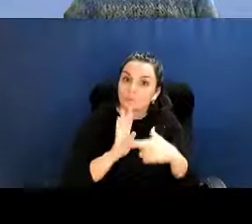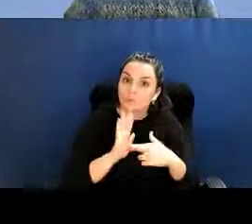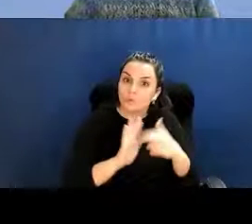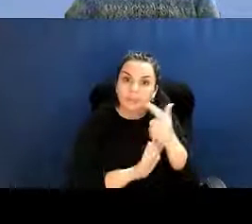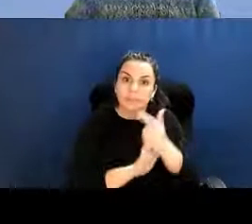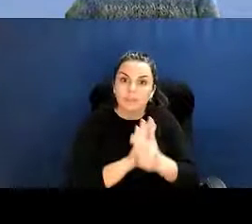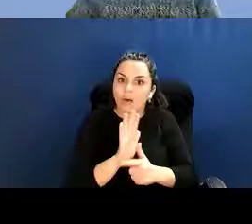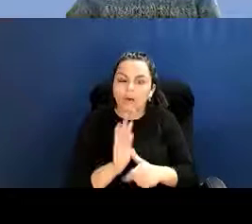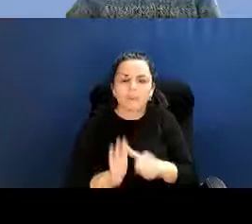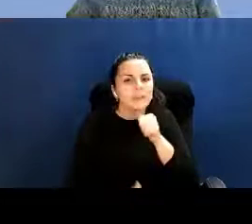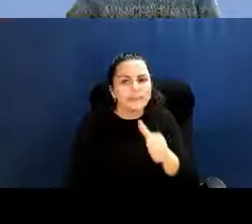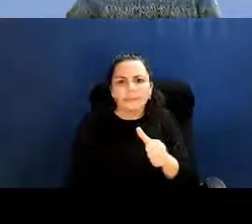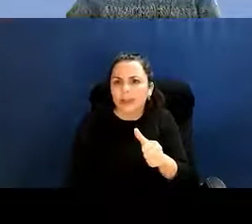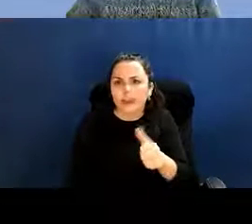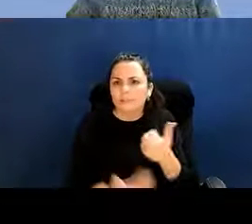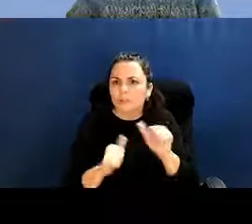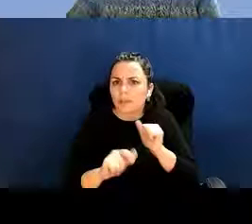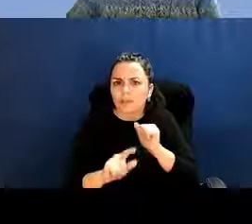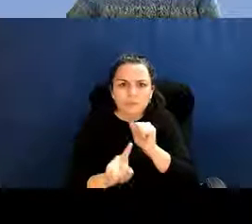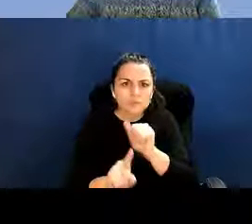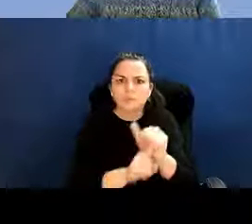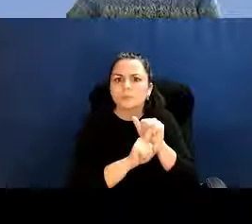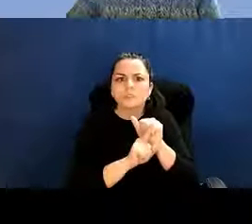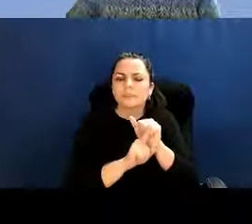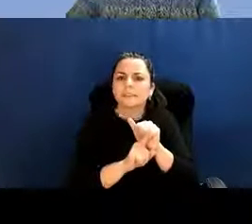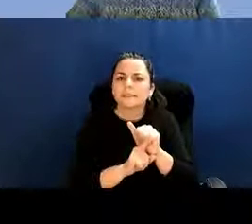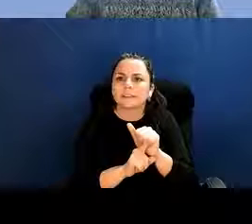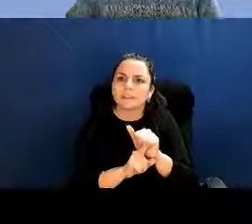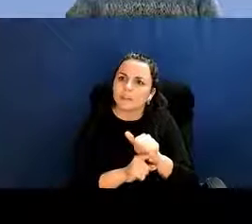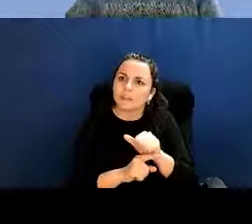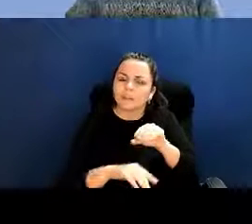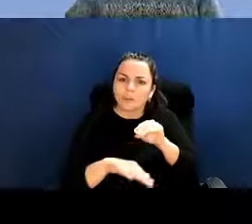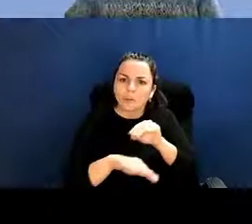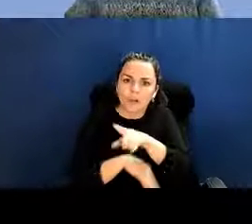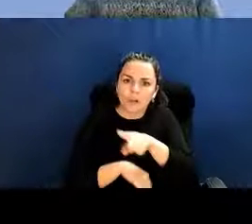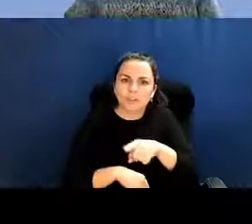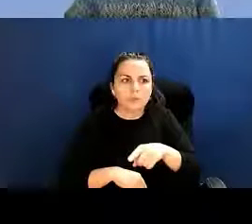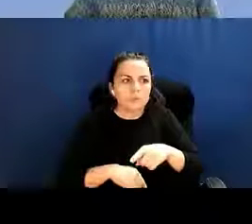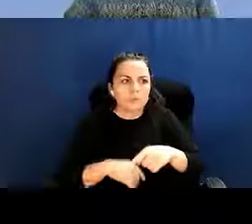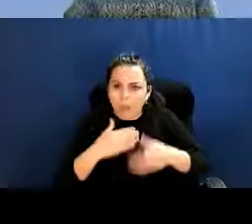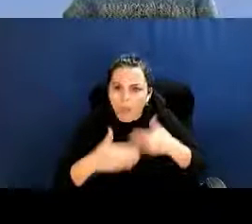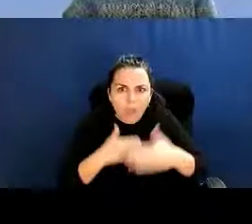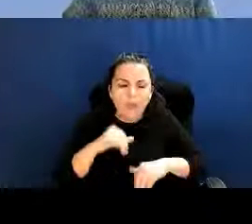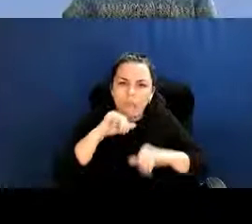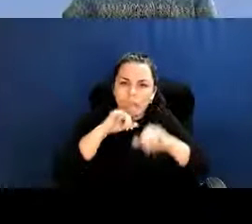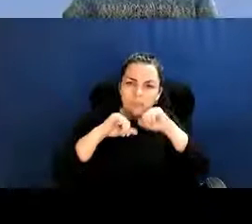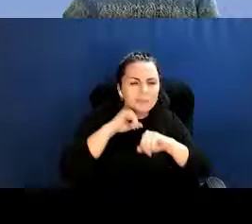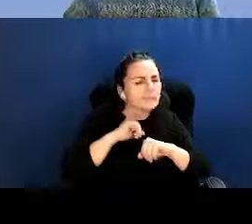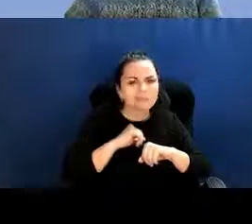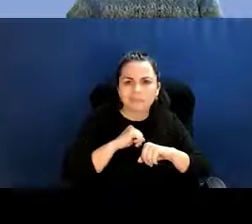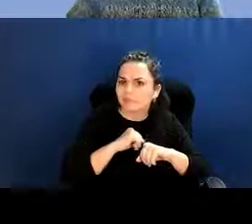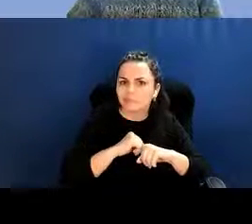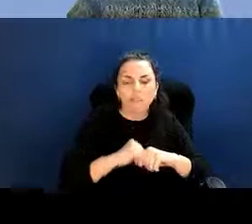and to create difficulty for researchers. The regulations and the requirements and regulations